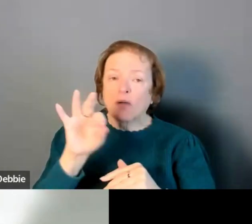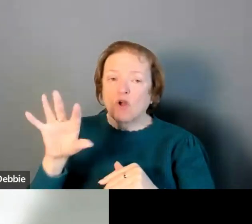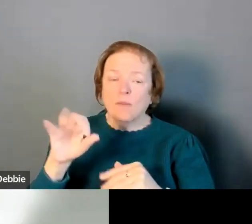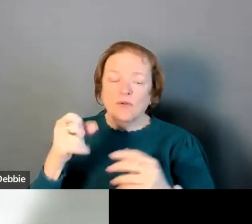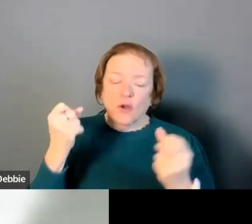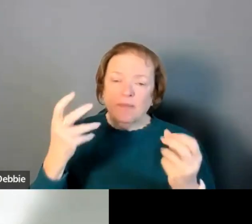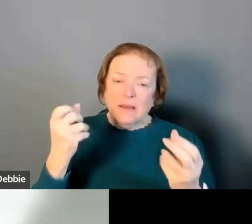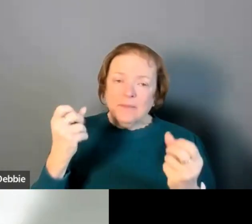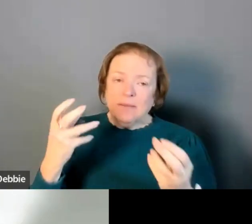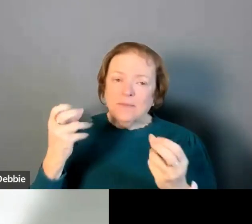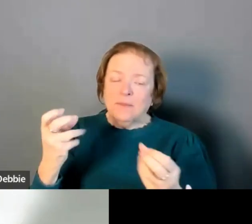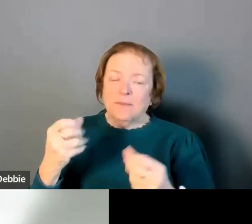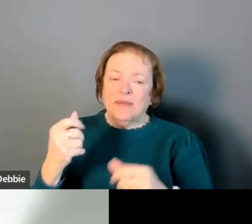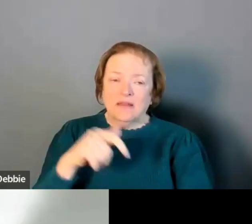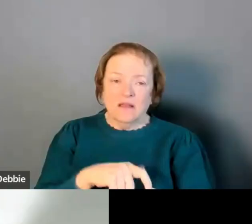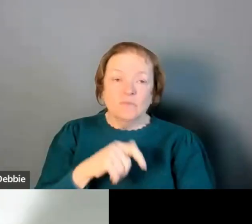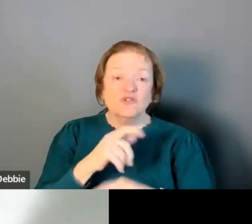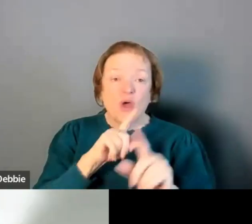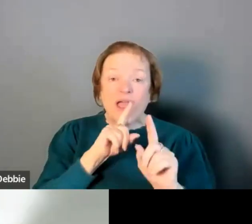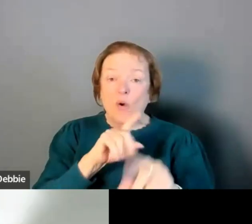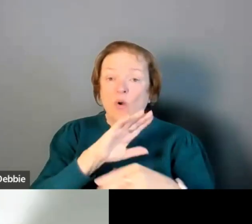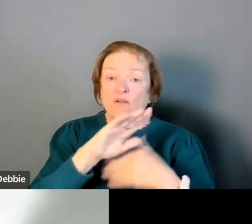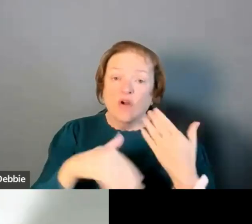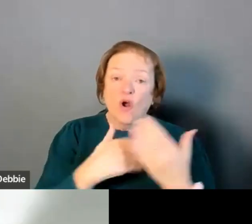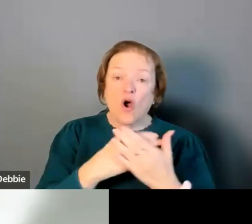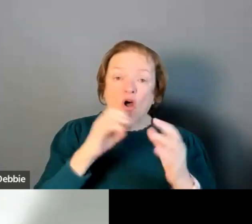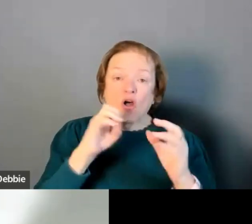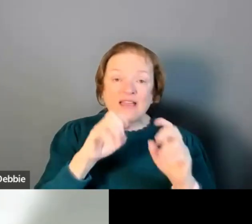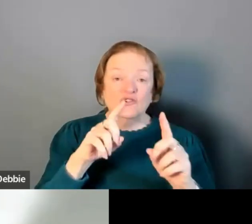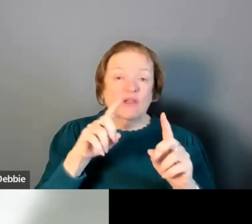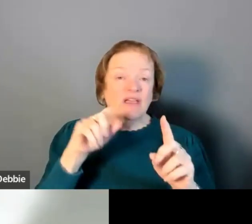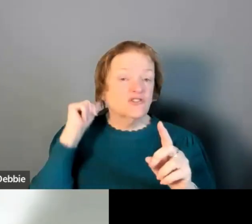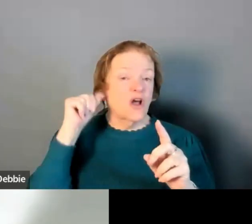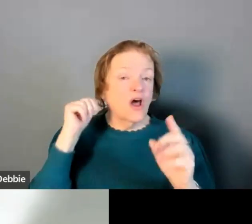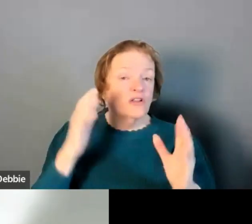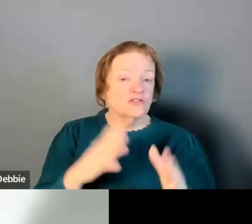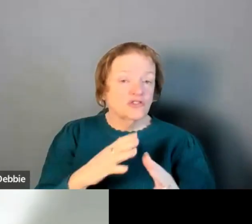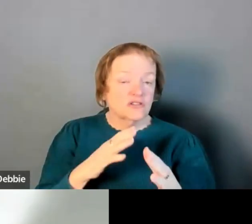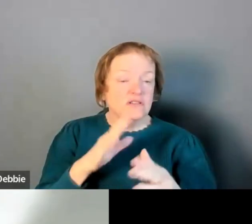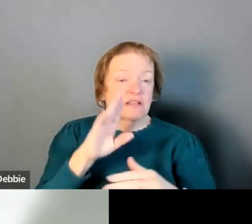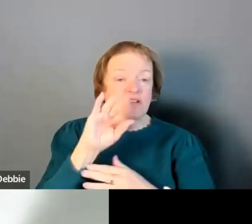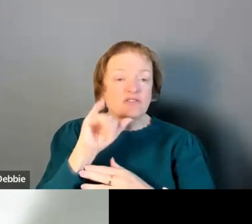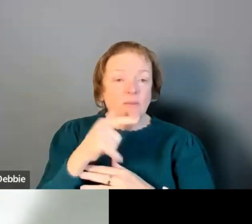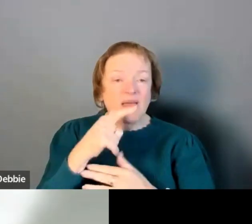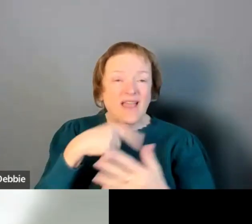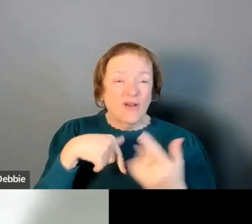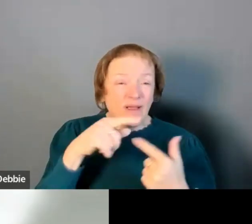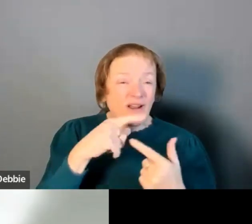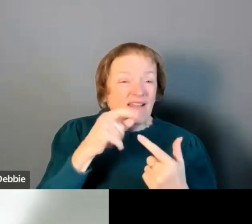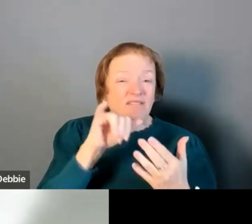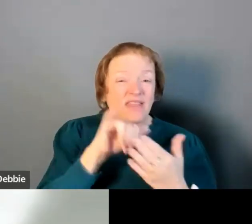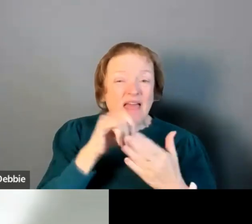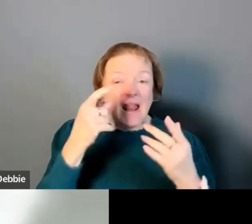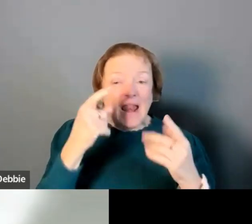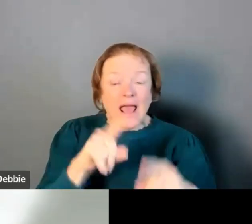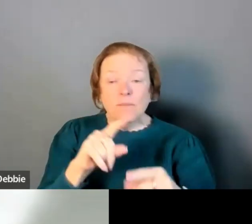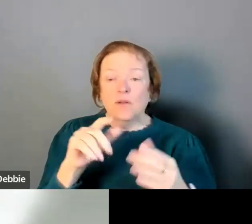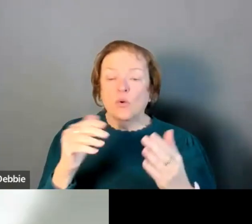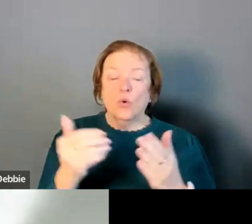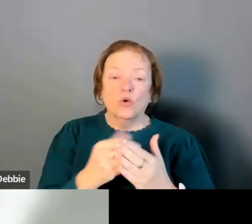audiologists to have. We have a little bag we keep around. In case that does happen, or we get a new student, and we know we need to get them